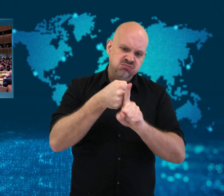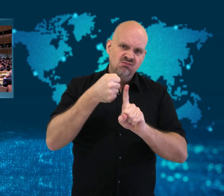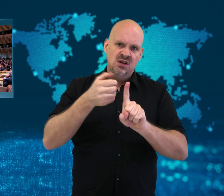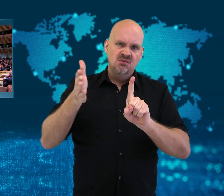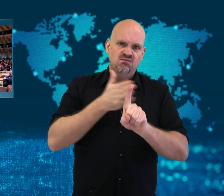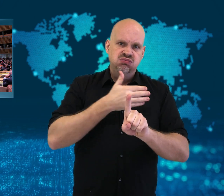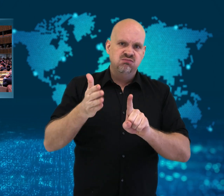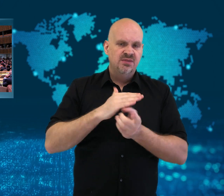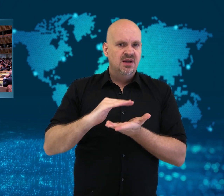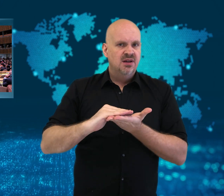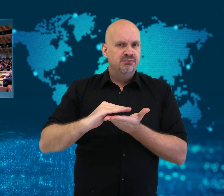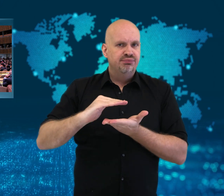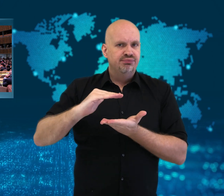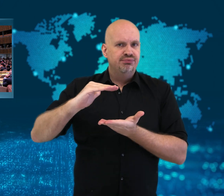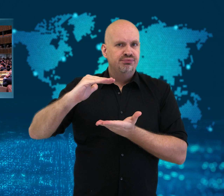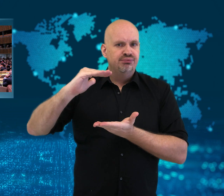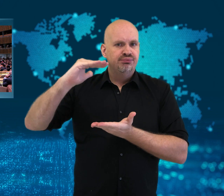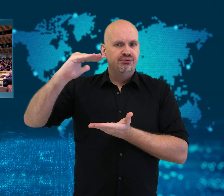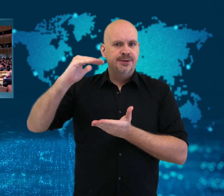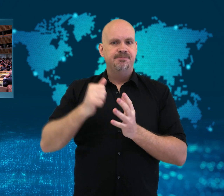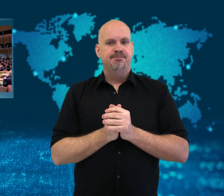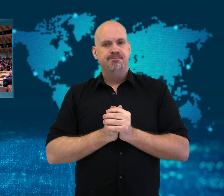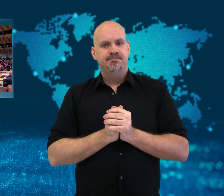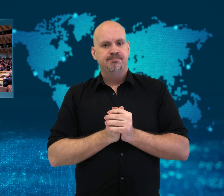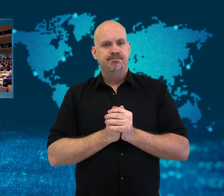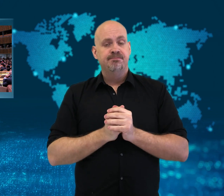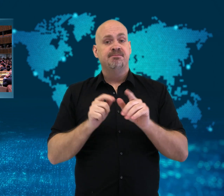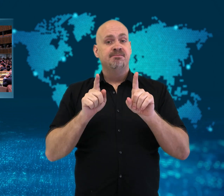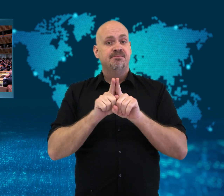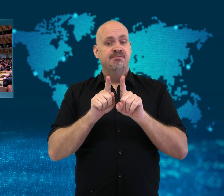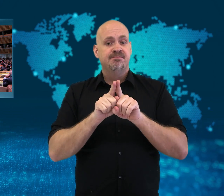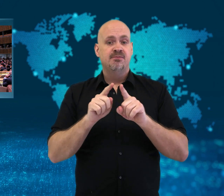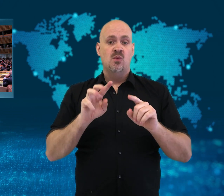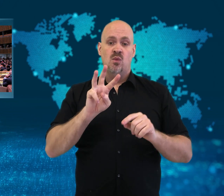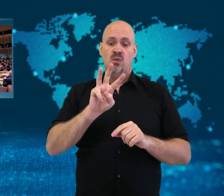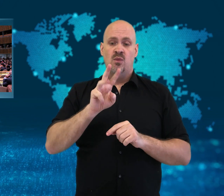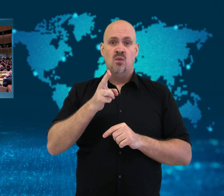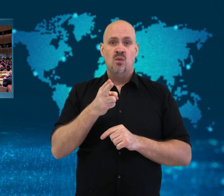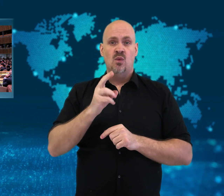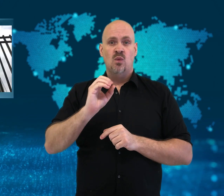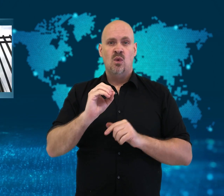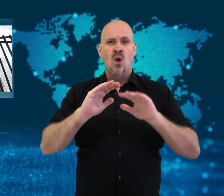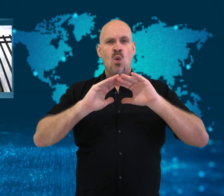Women have lost more jobs than men,